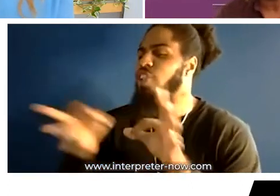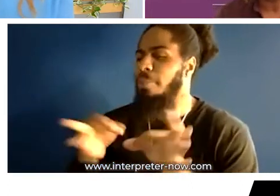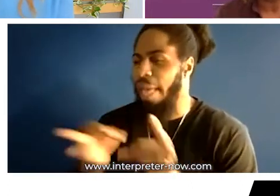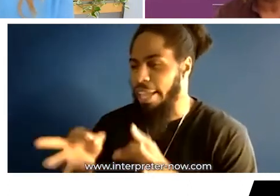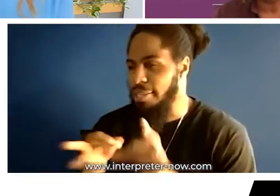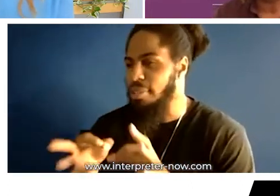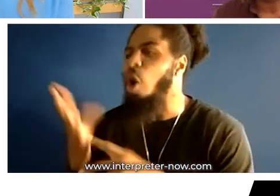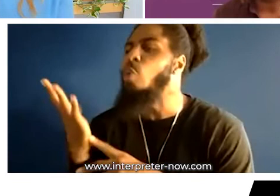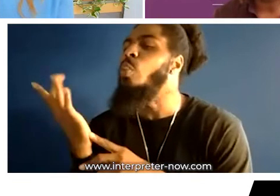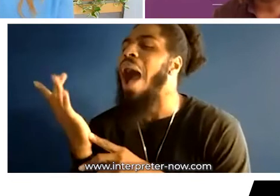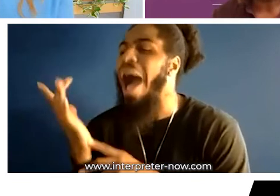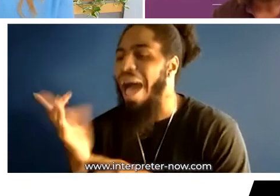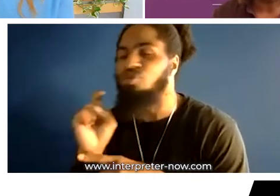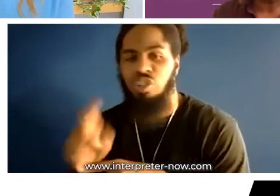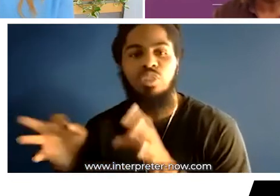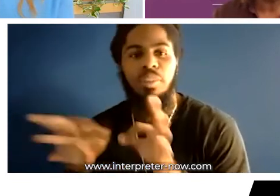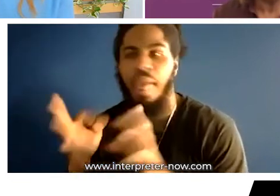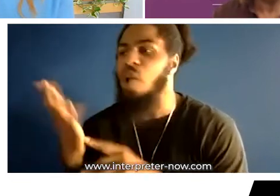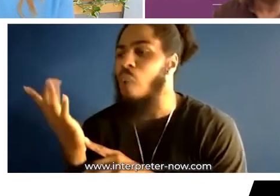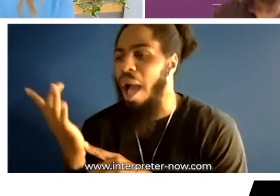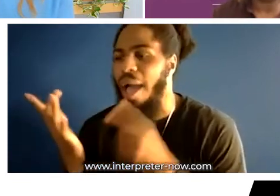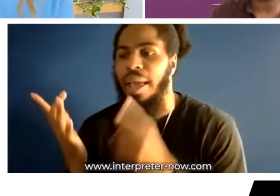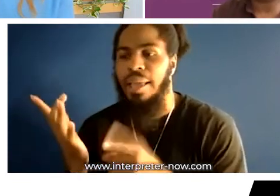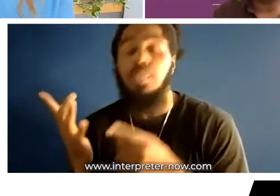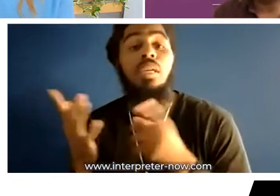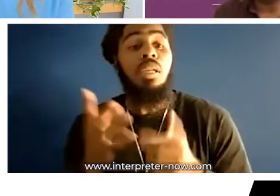How are we articulating that story? My background is in marketing communications.